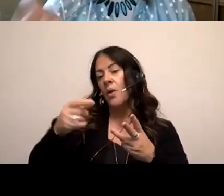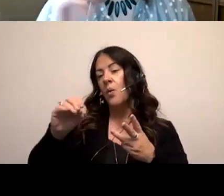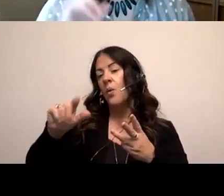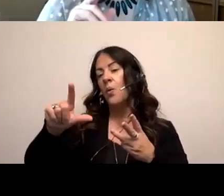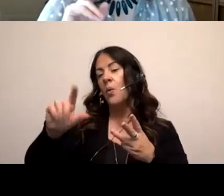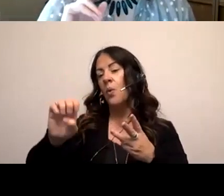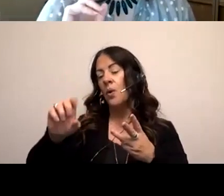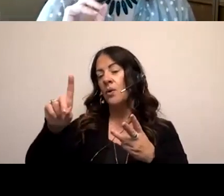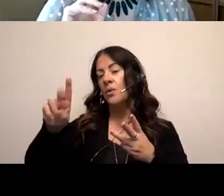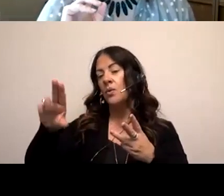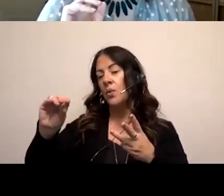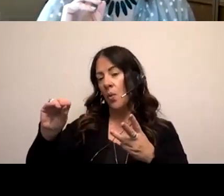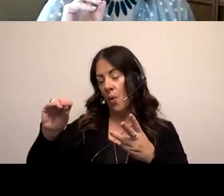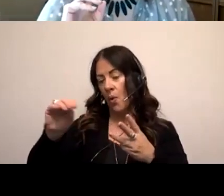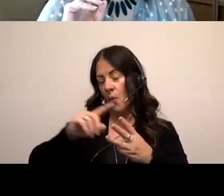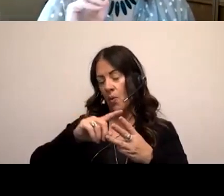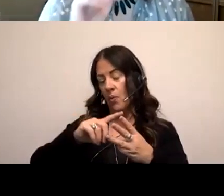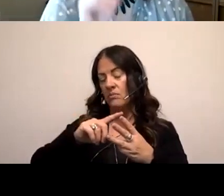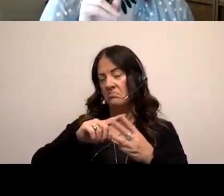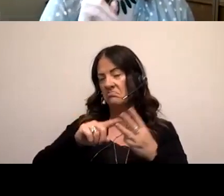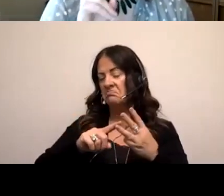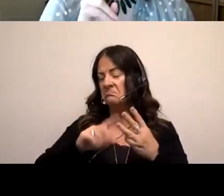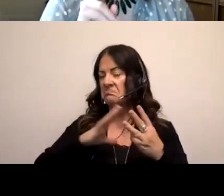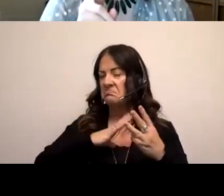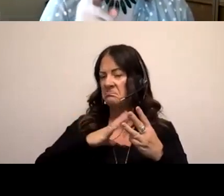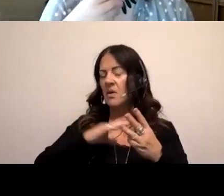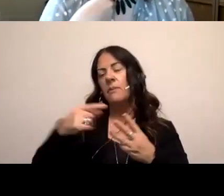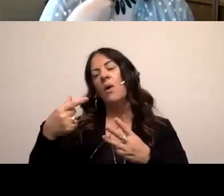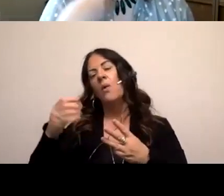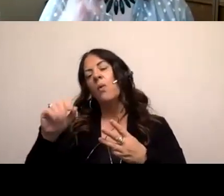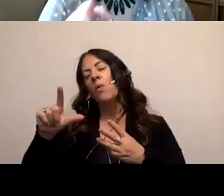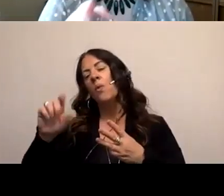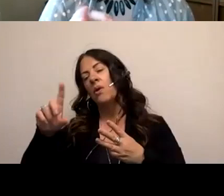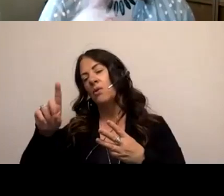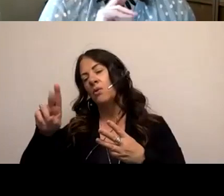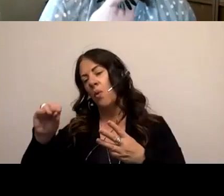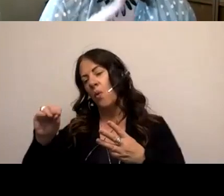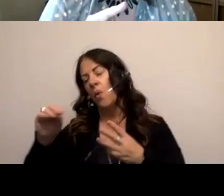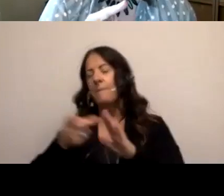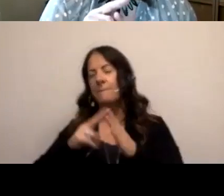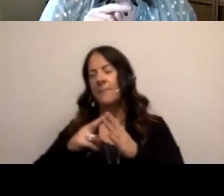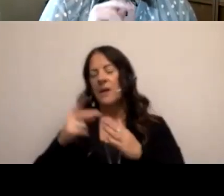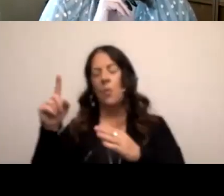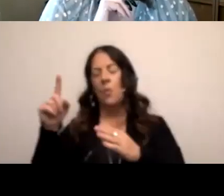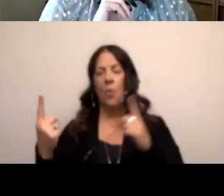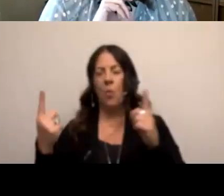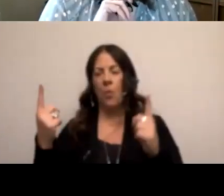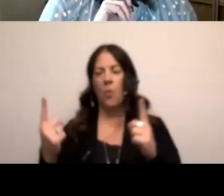ALLOWS FOR TWO INDIVIDUALS SO YOU AND THE PERSON CALLING ARE ONLY PERSON CAN GET ON